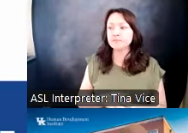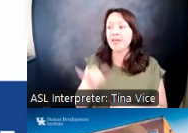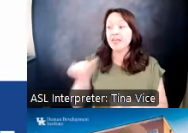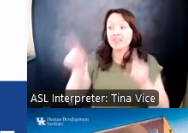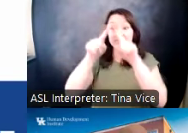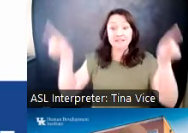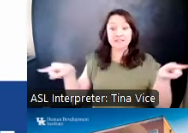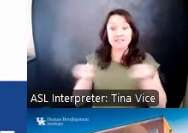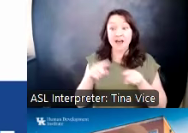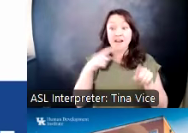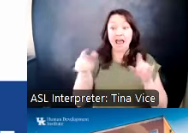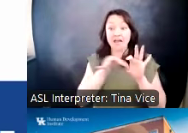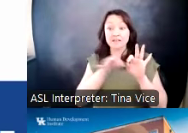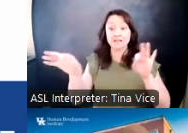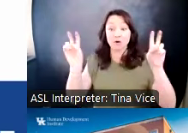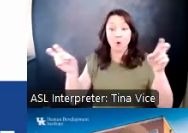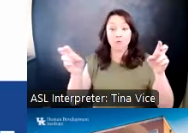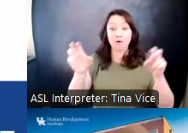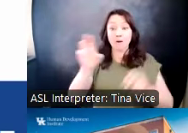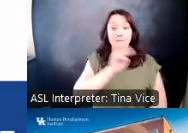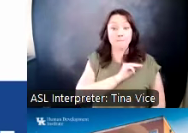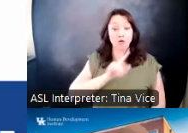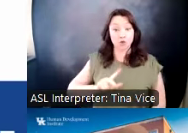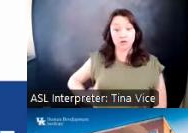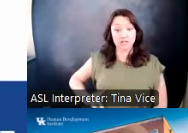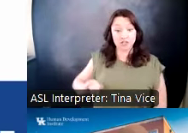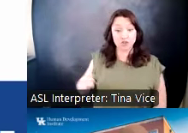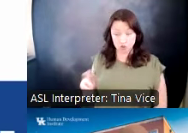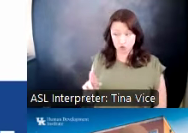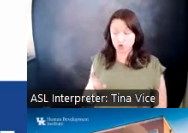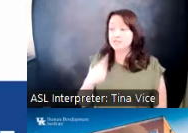Luther King Jr. that says injustice everywhere